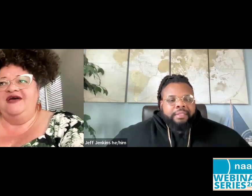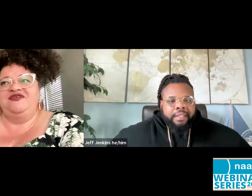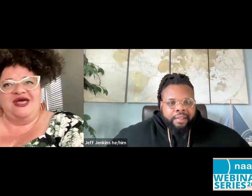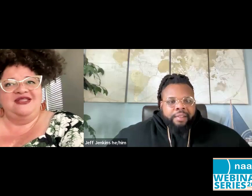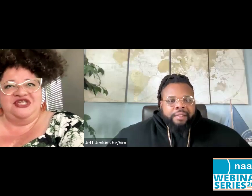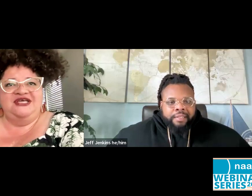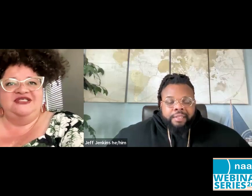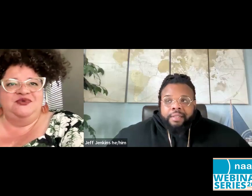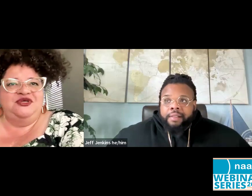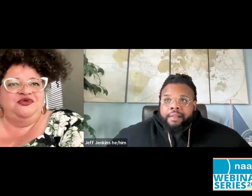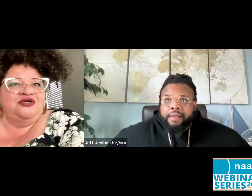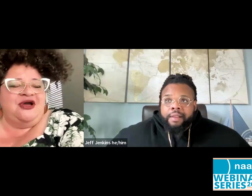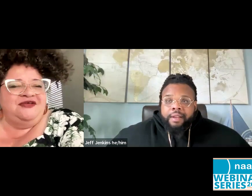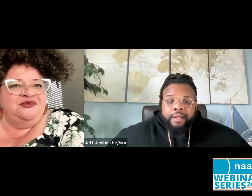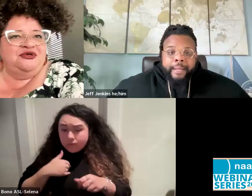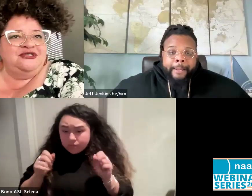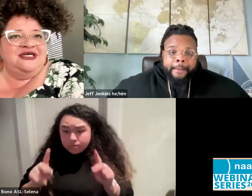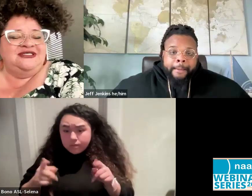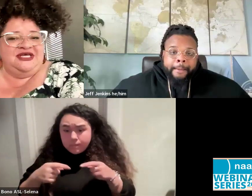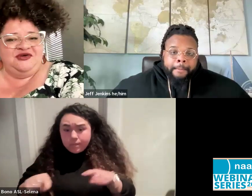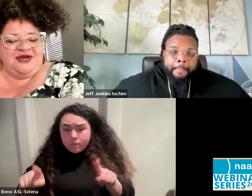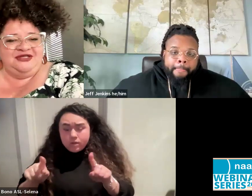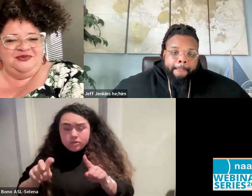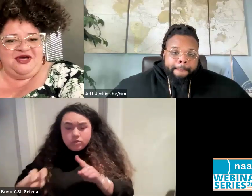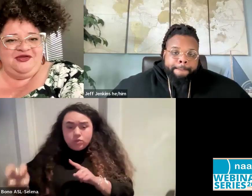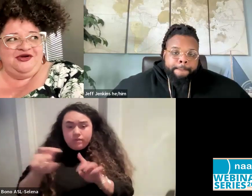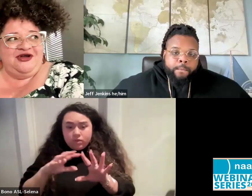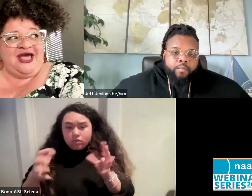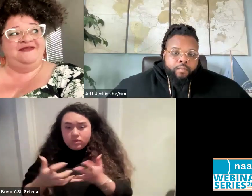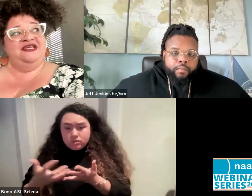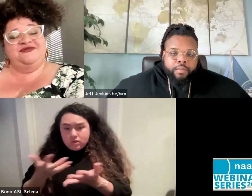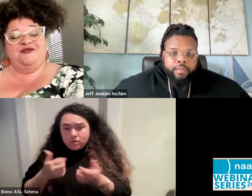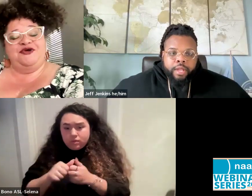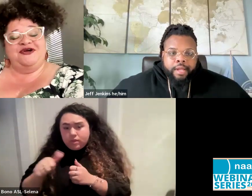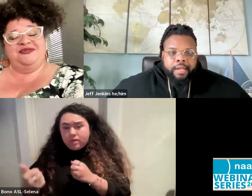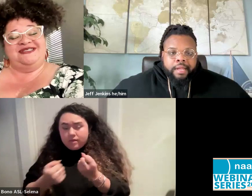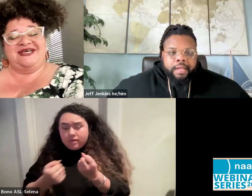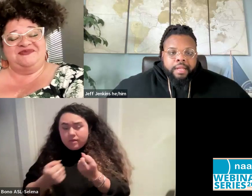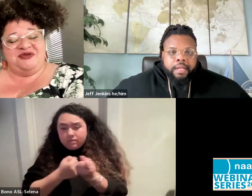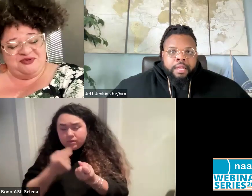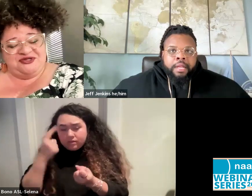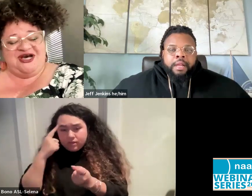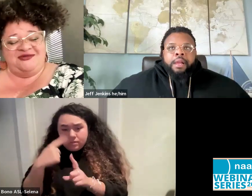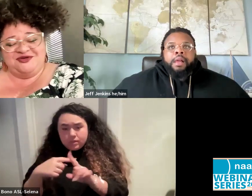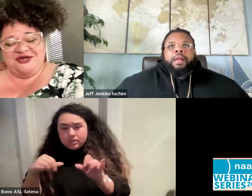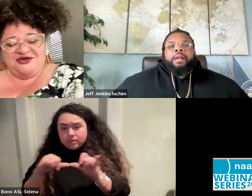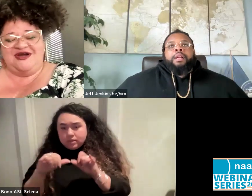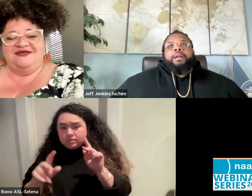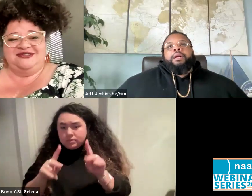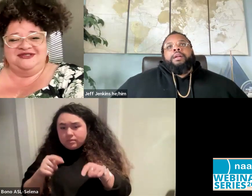Have you had the chance when you are traveling the world, to interact with other advocates for plus sized people on during your travels?